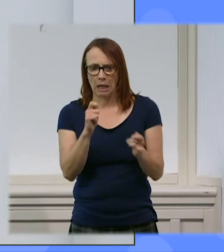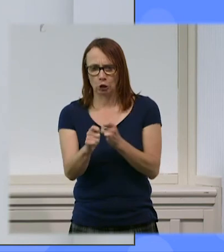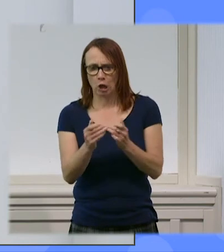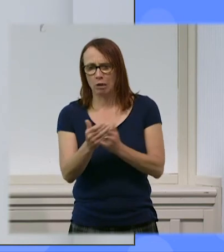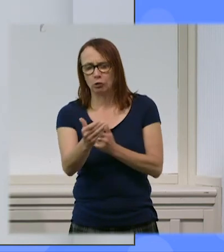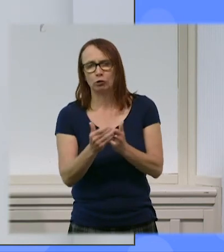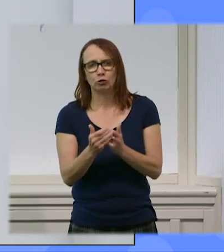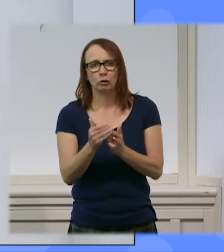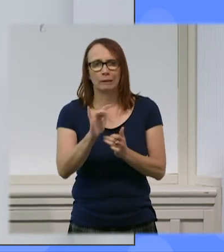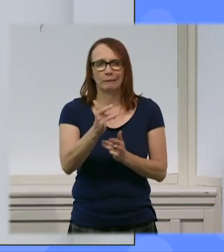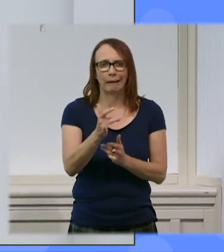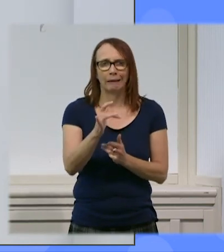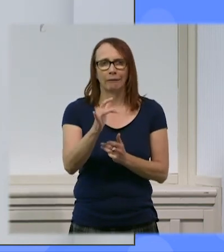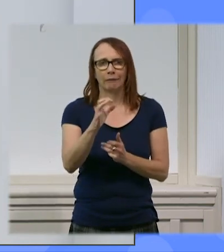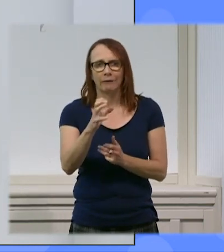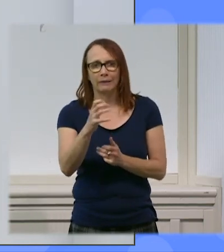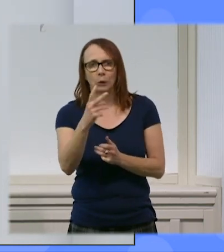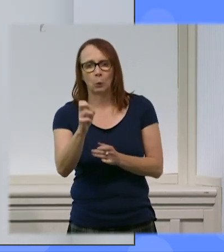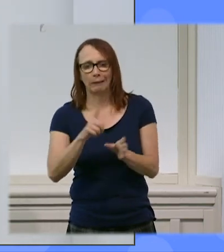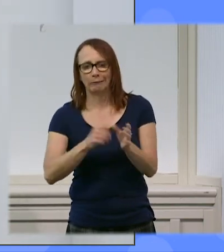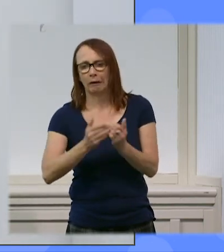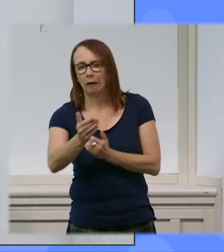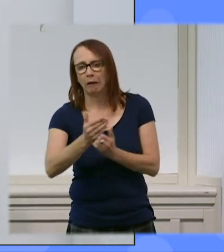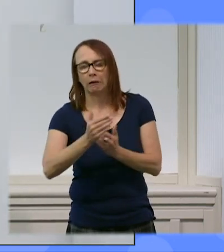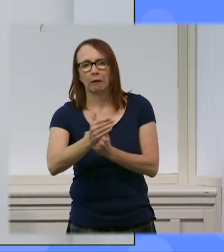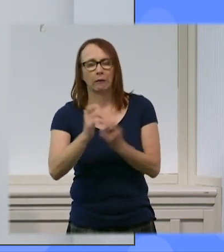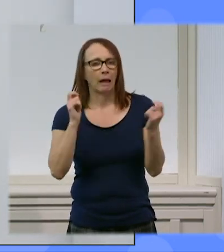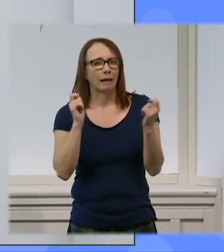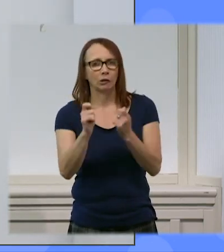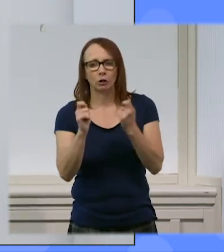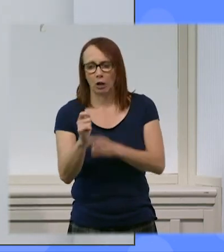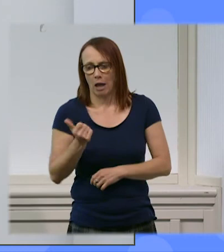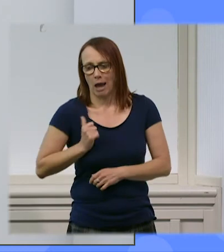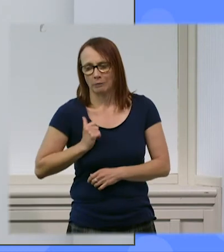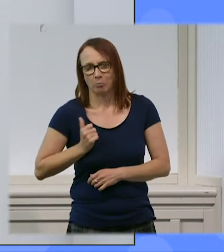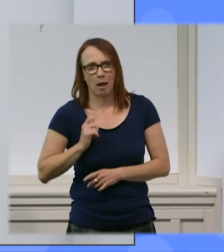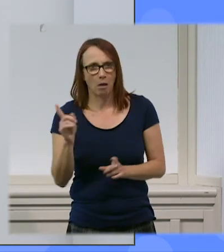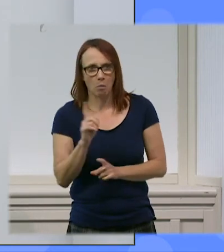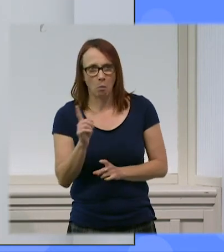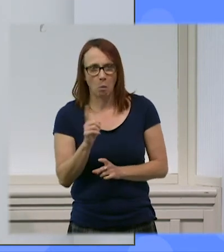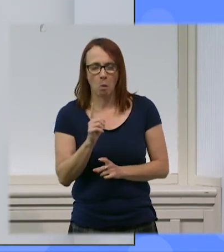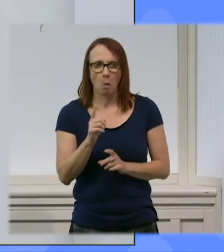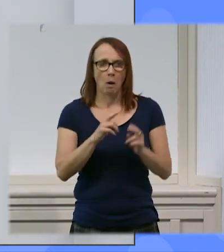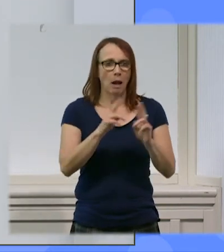years in terms of our housing our transport and ability our land a land